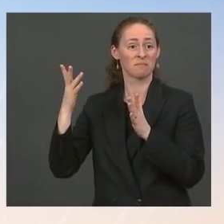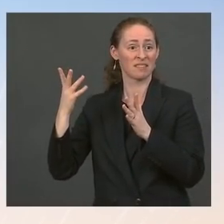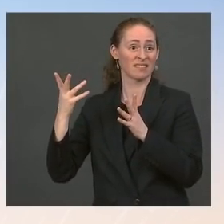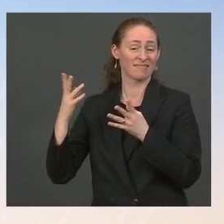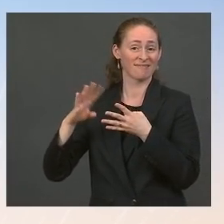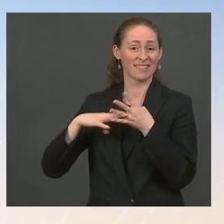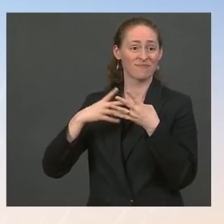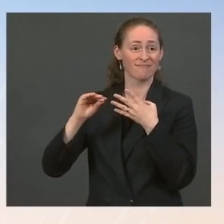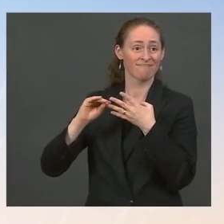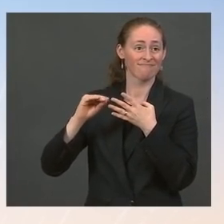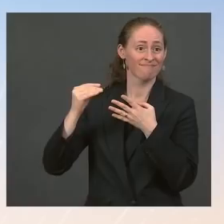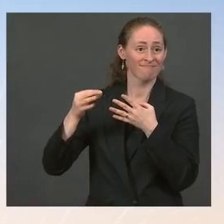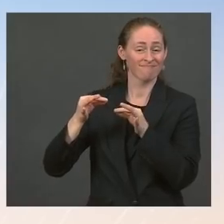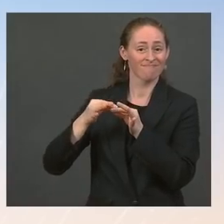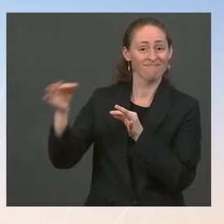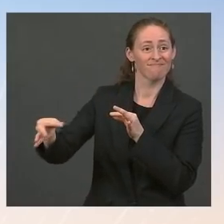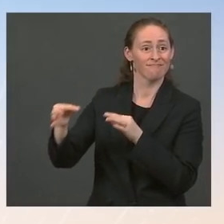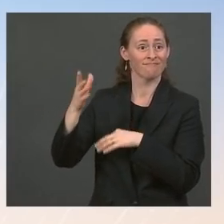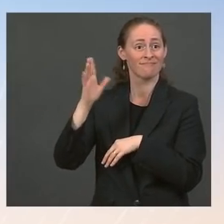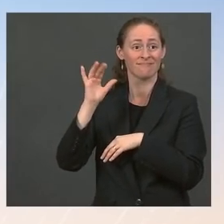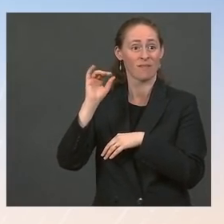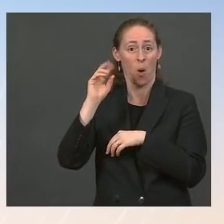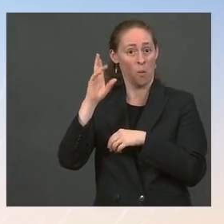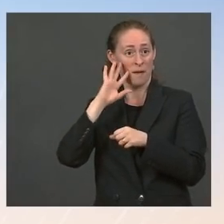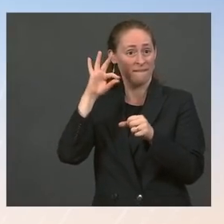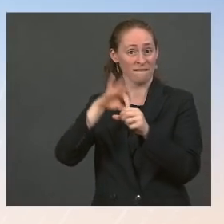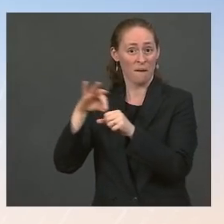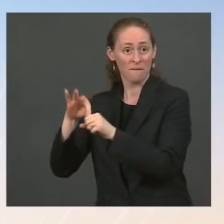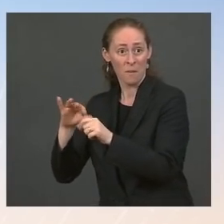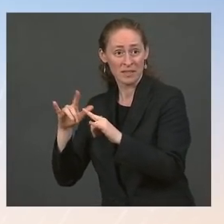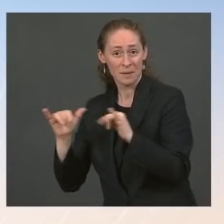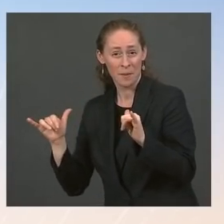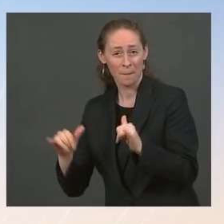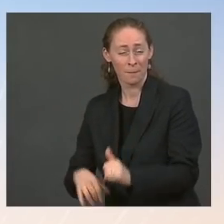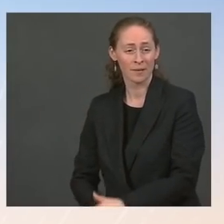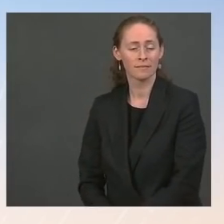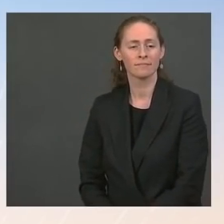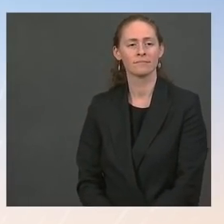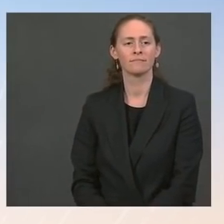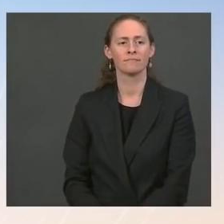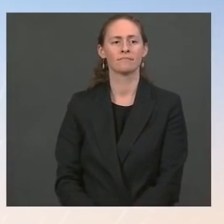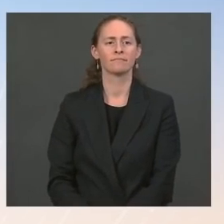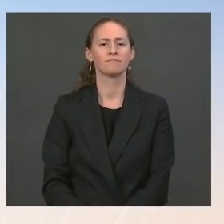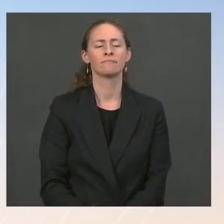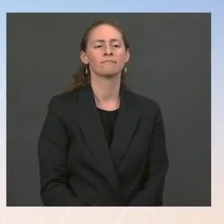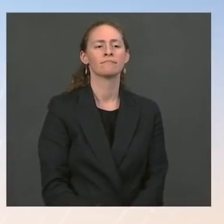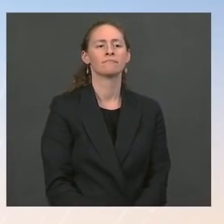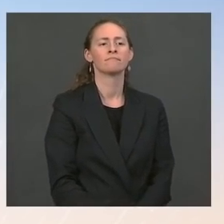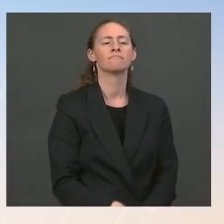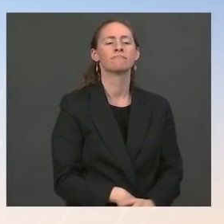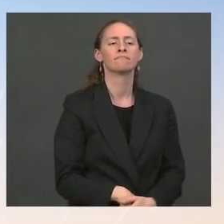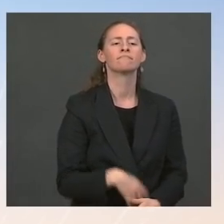in order to work the vote? Ms. Psaki: I think you can all fully plan for the President to be traveling to Rome and Glasgow on his scheduled trip.